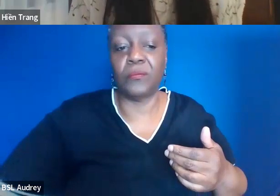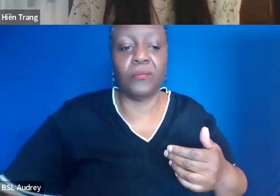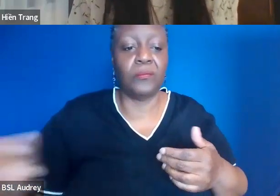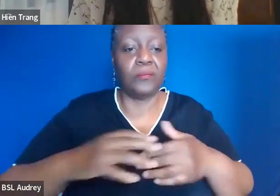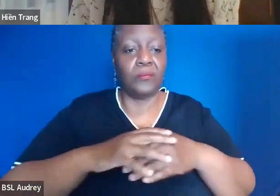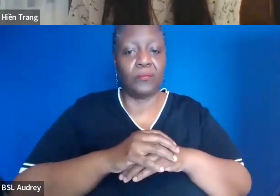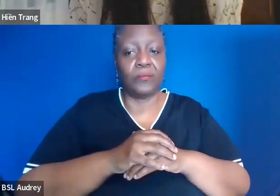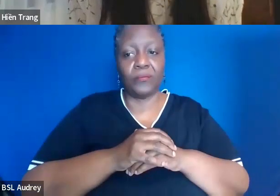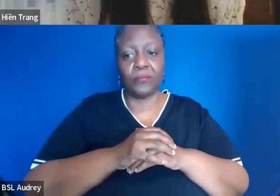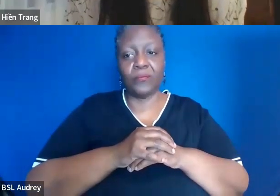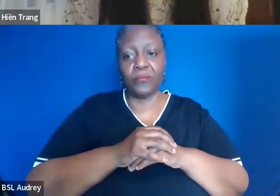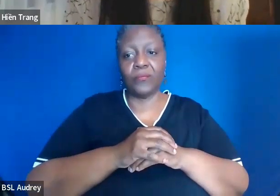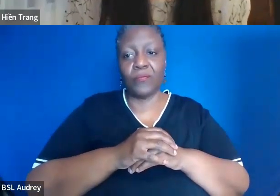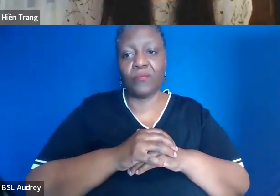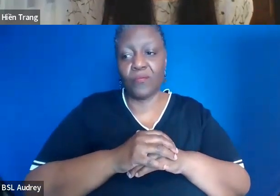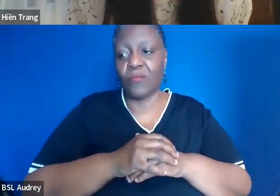I still keep the key to our old room.